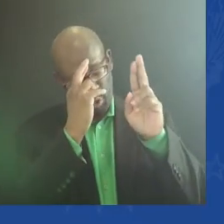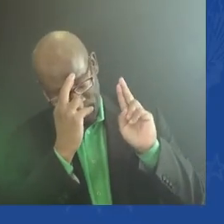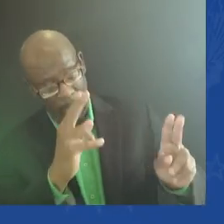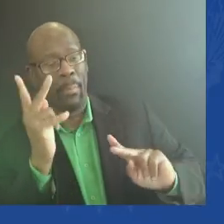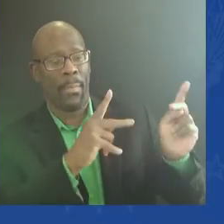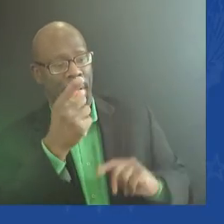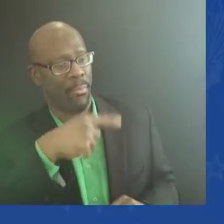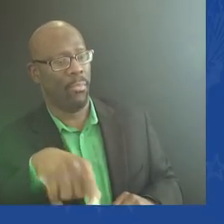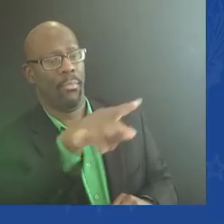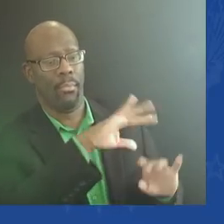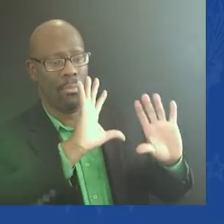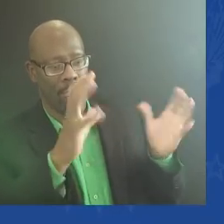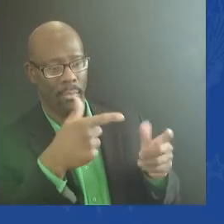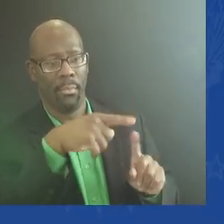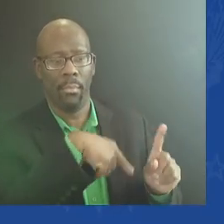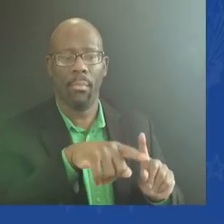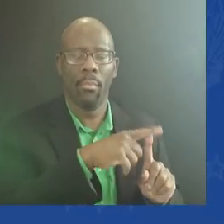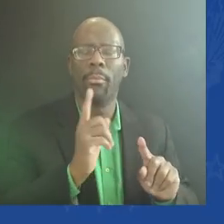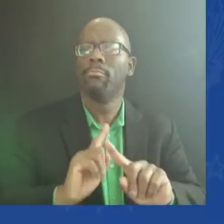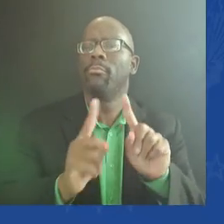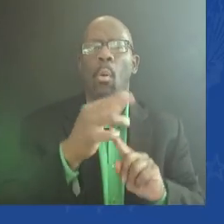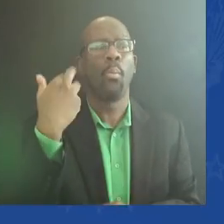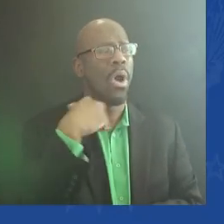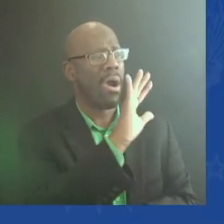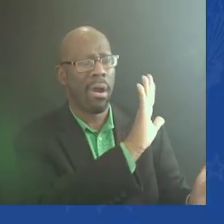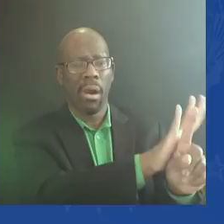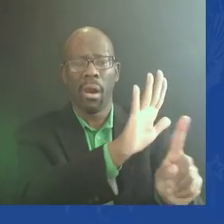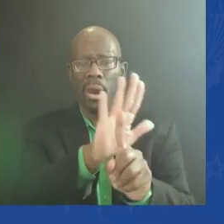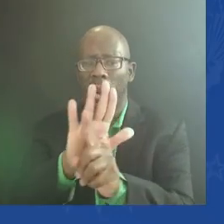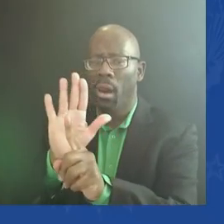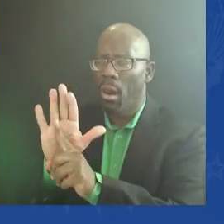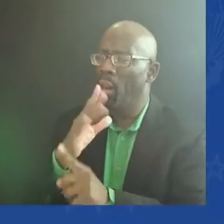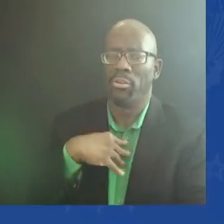but he is -- he's just a fine, decent, honorable man.